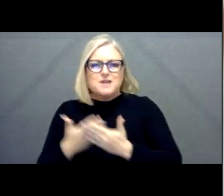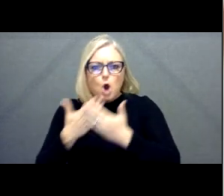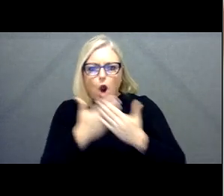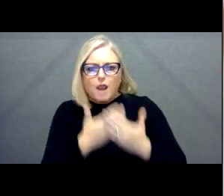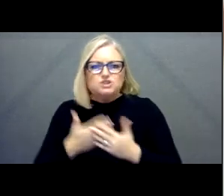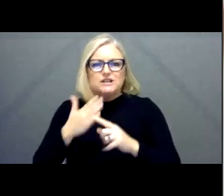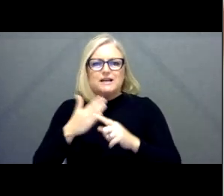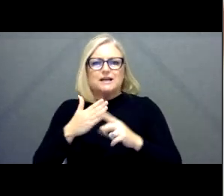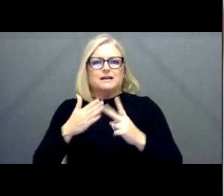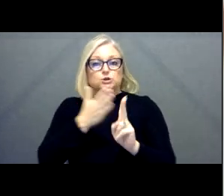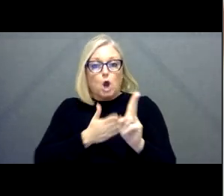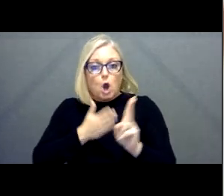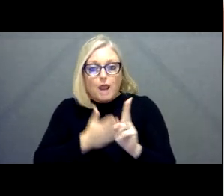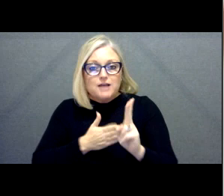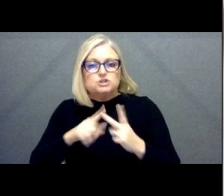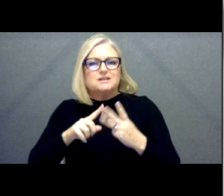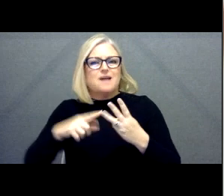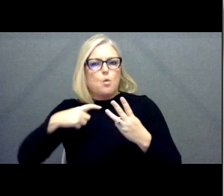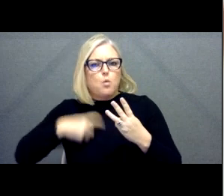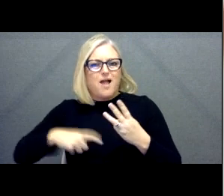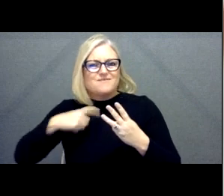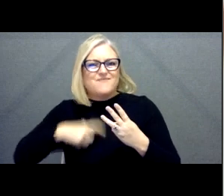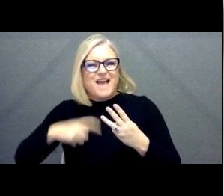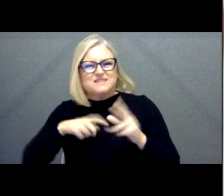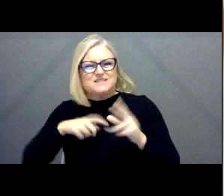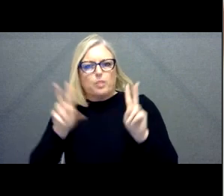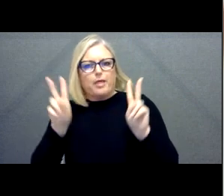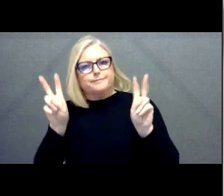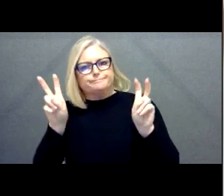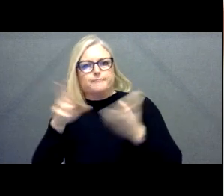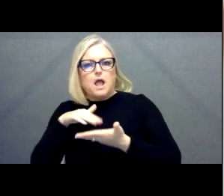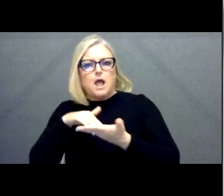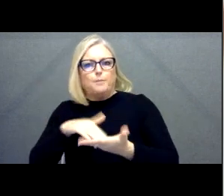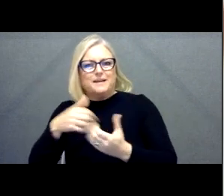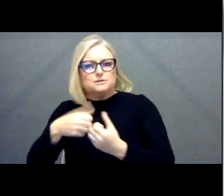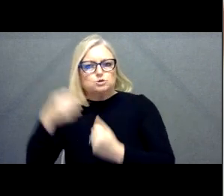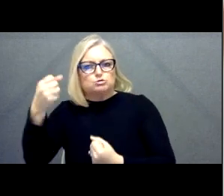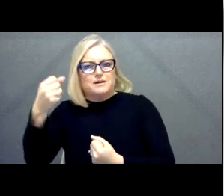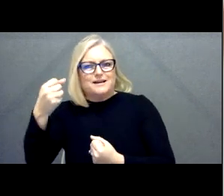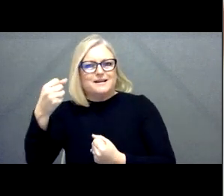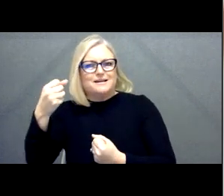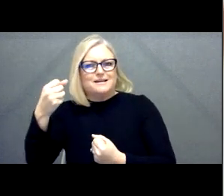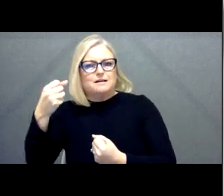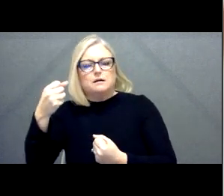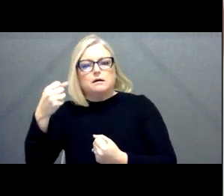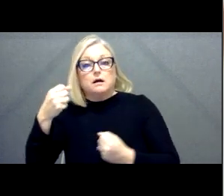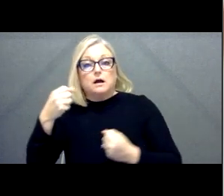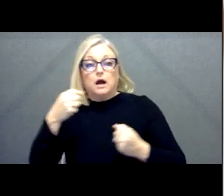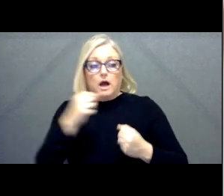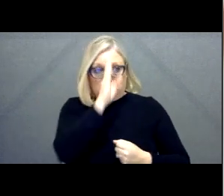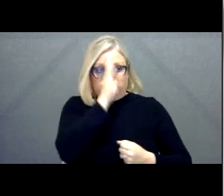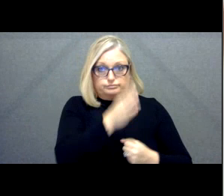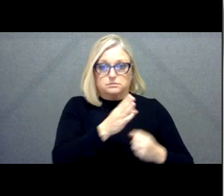of helping degree um so we don't take people with um straight law degrees some people might have